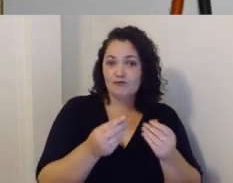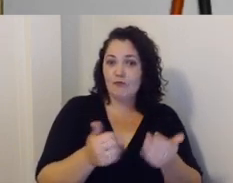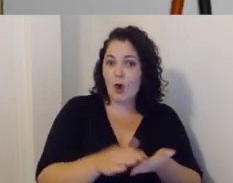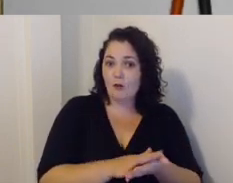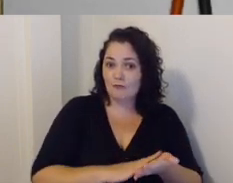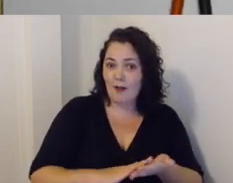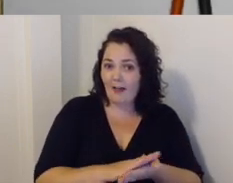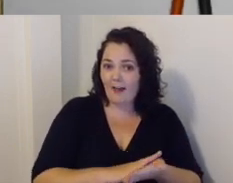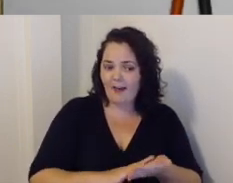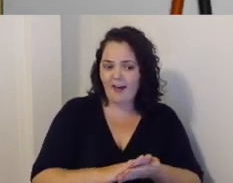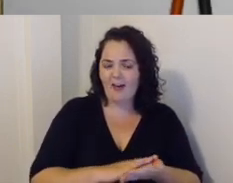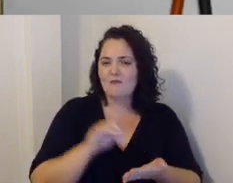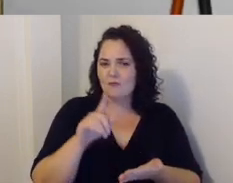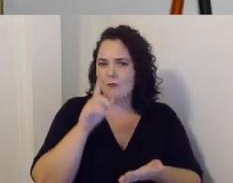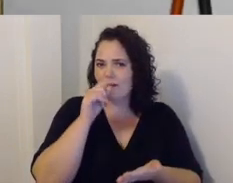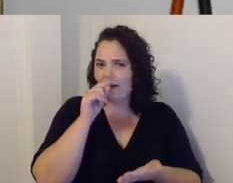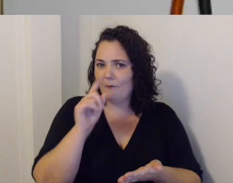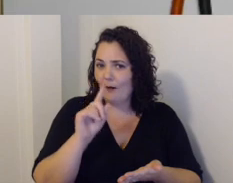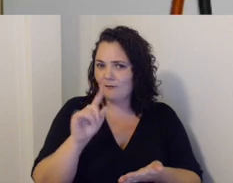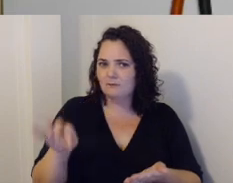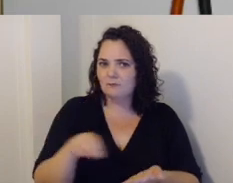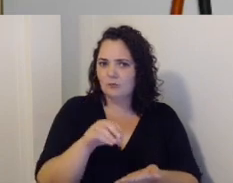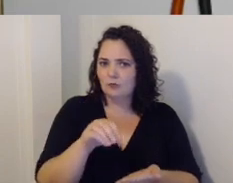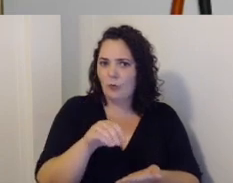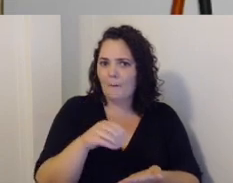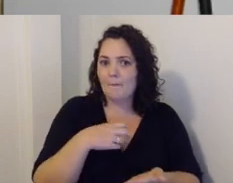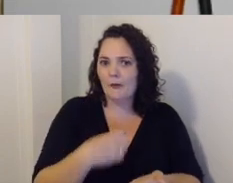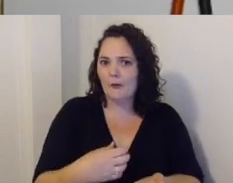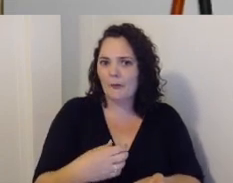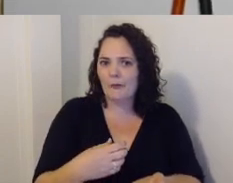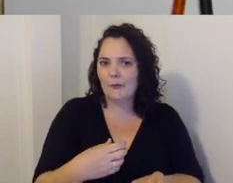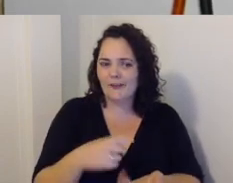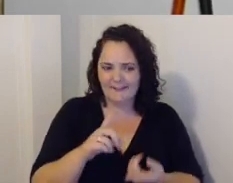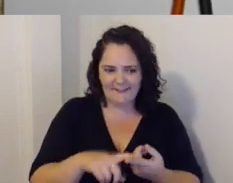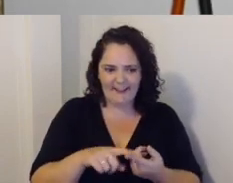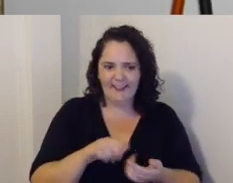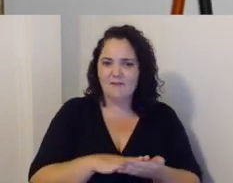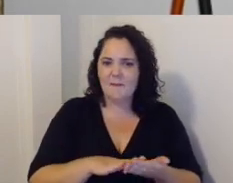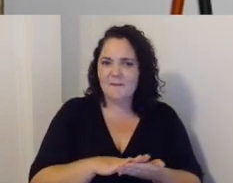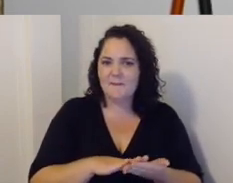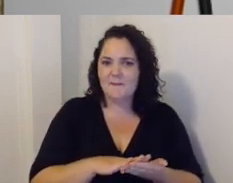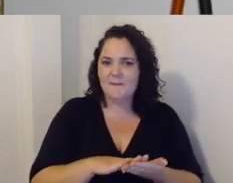other chalk on there or you can always add more chalk and continue to rub it in and continue to